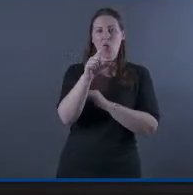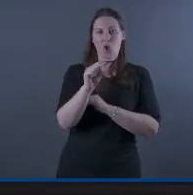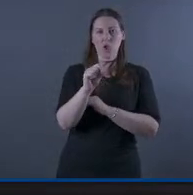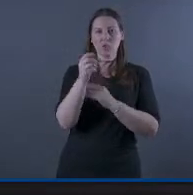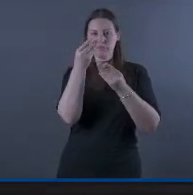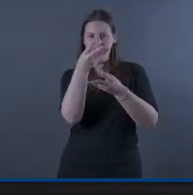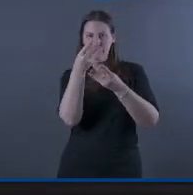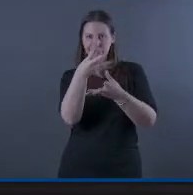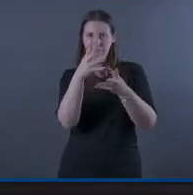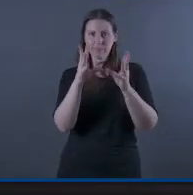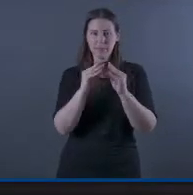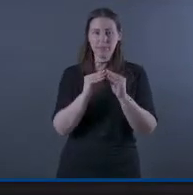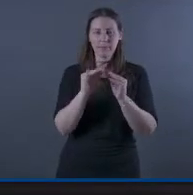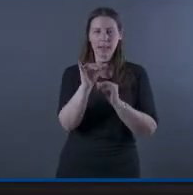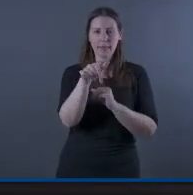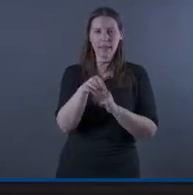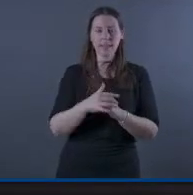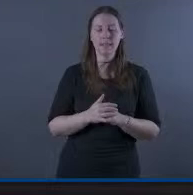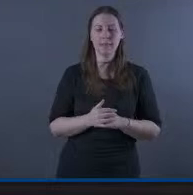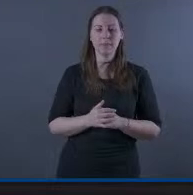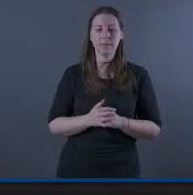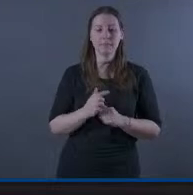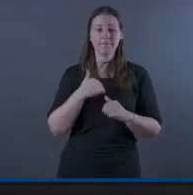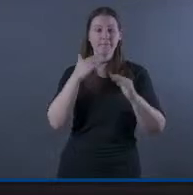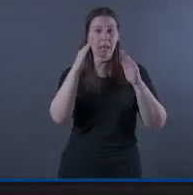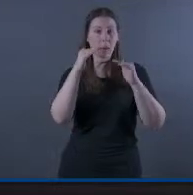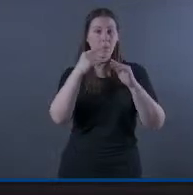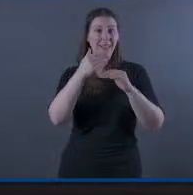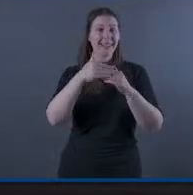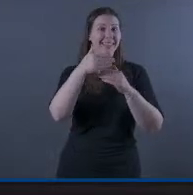when we have another community conversation, we'll have much more good news.